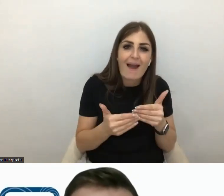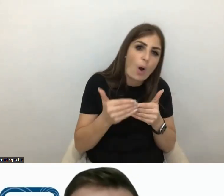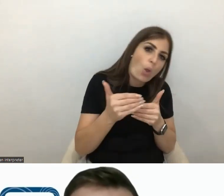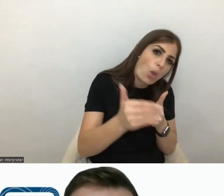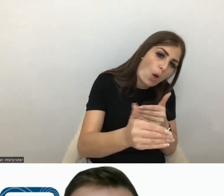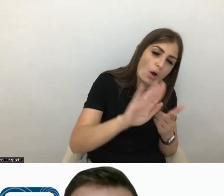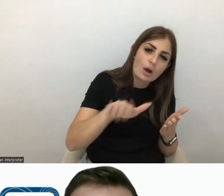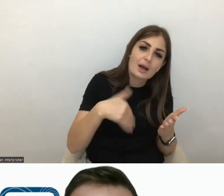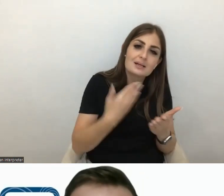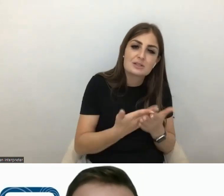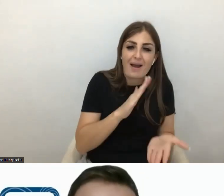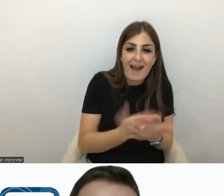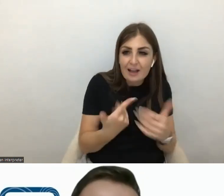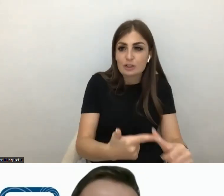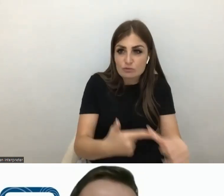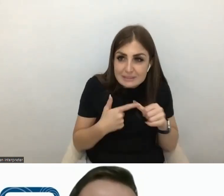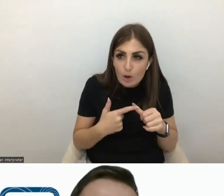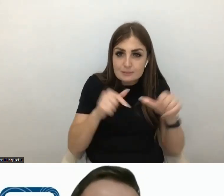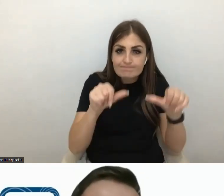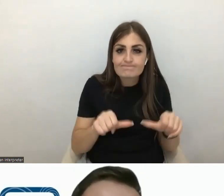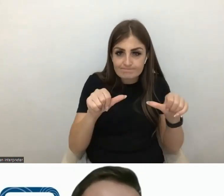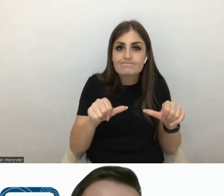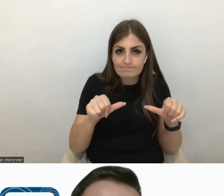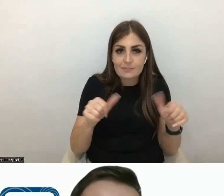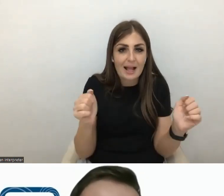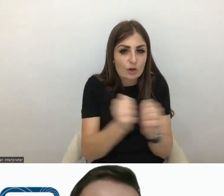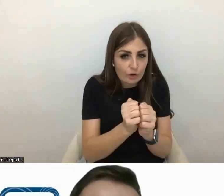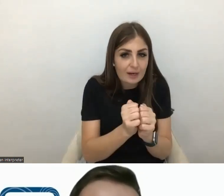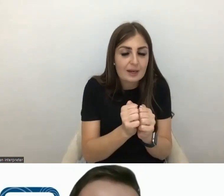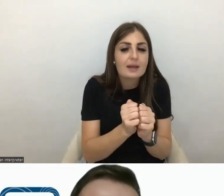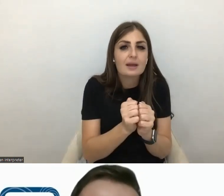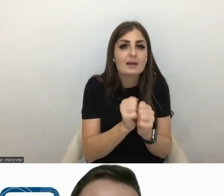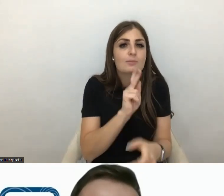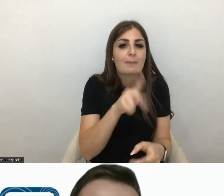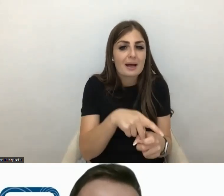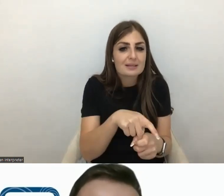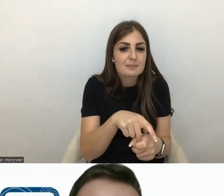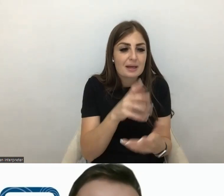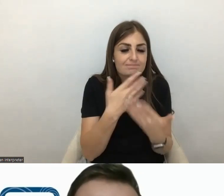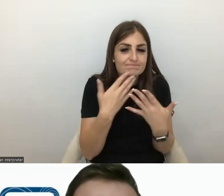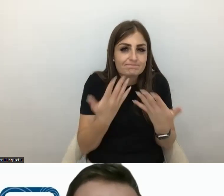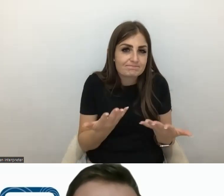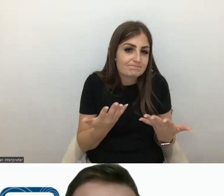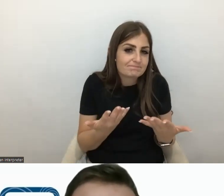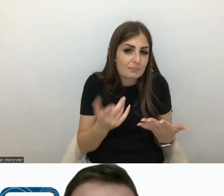to get actually get a response about whether or not they agree to participate. That could take some time.